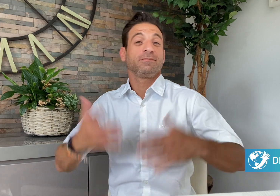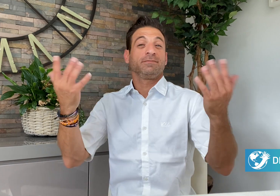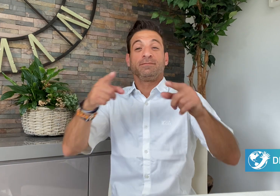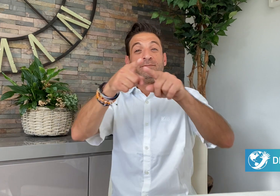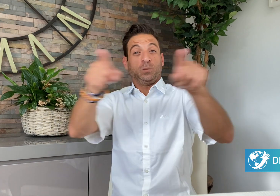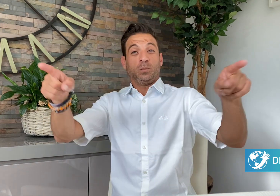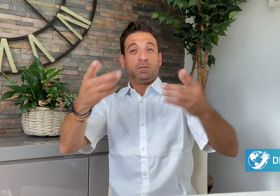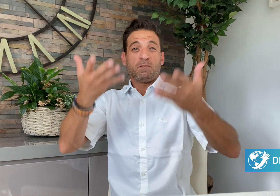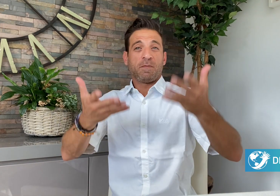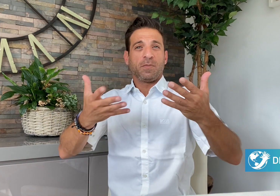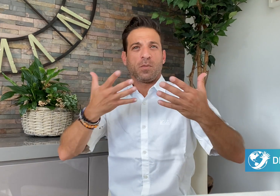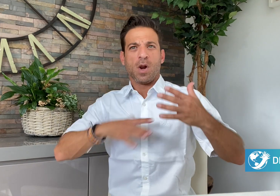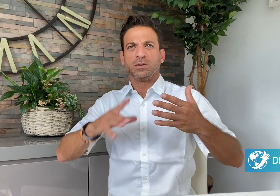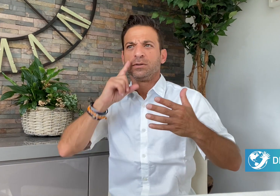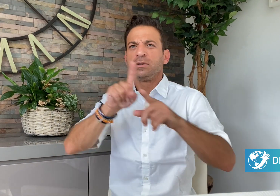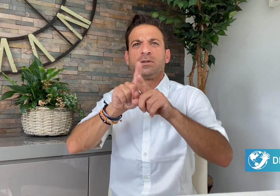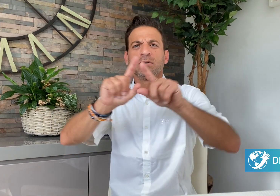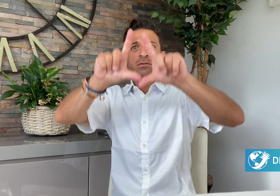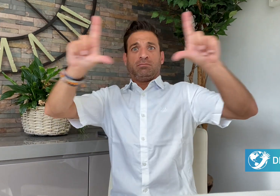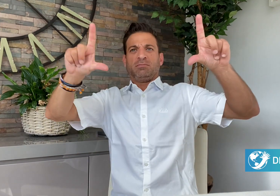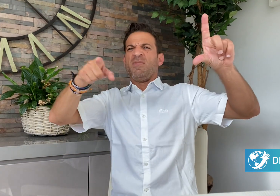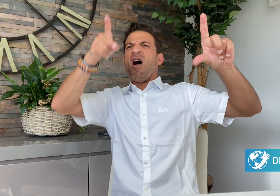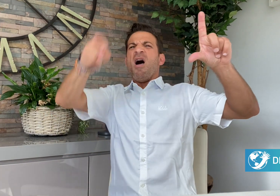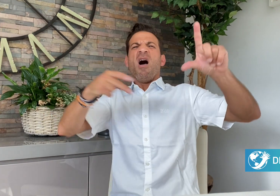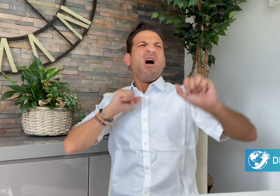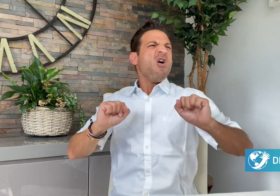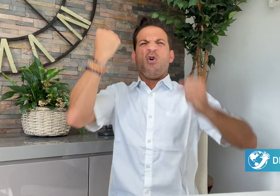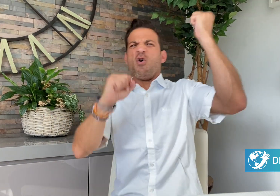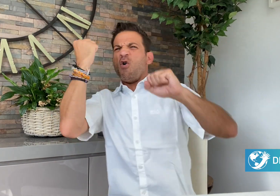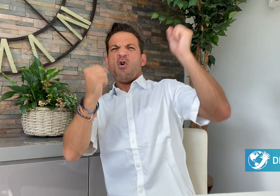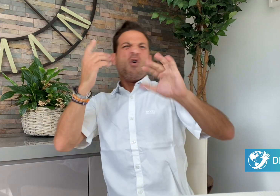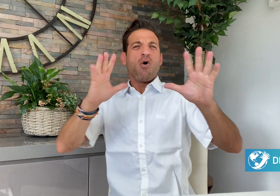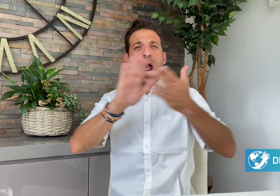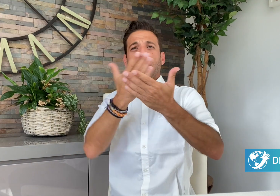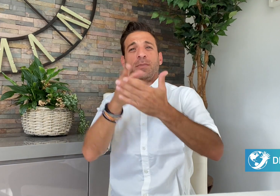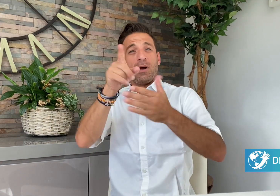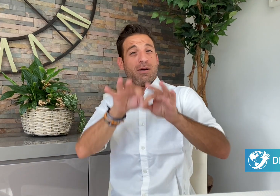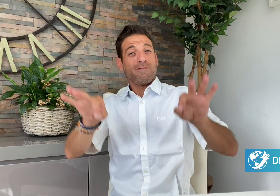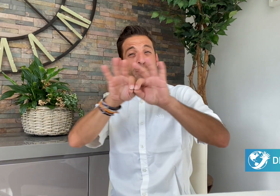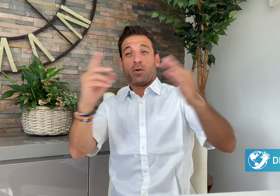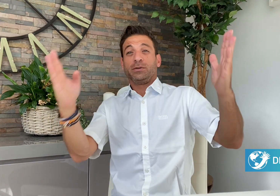Besides dealing with cut off interpreters, there is also